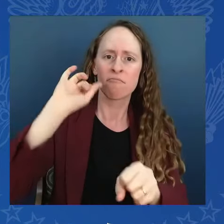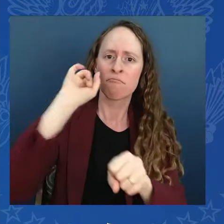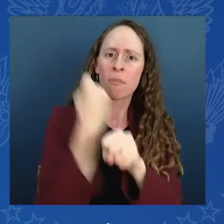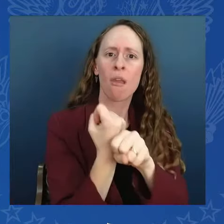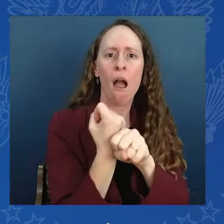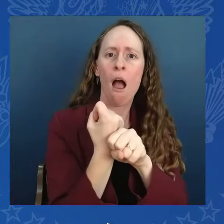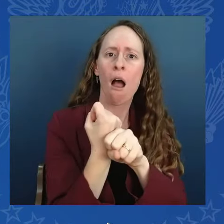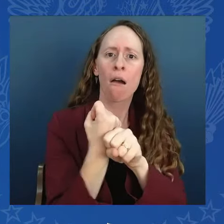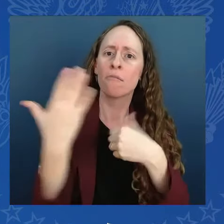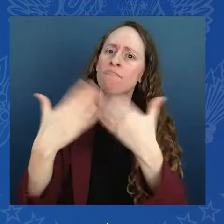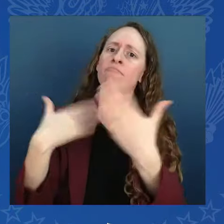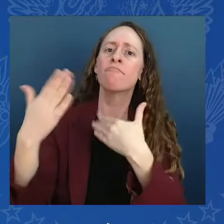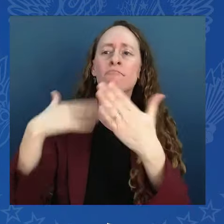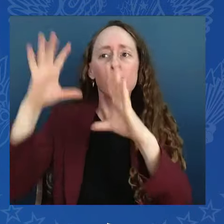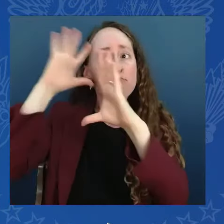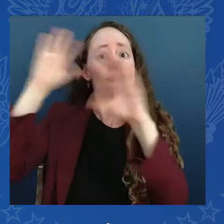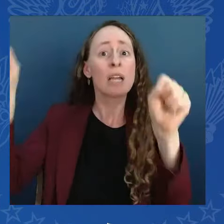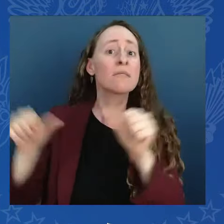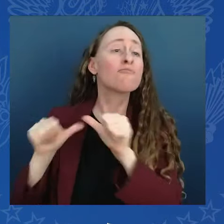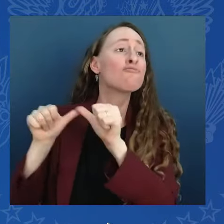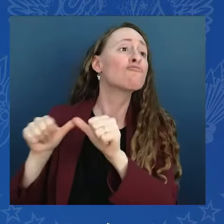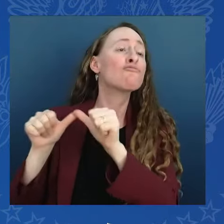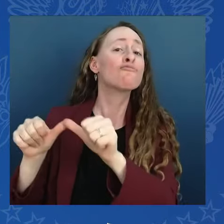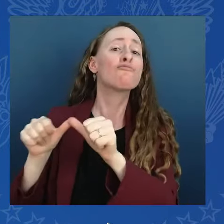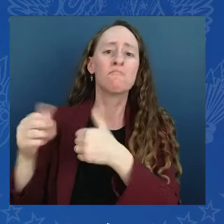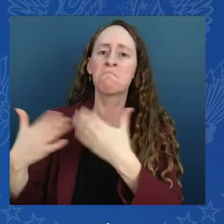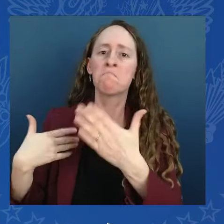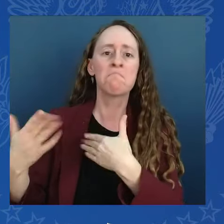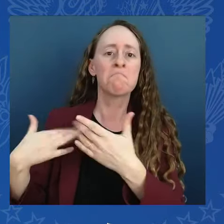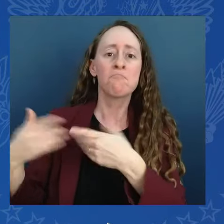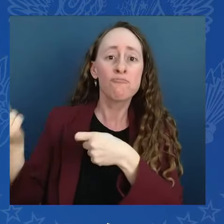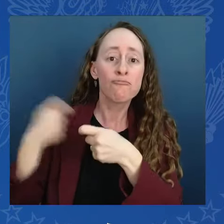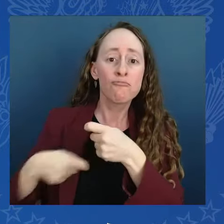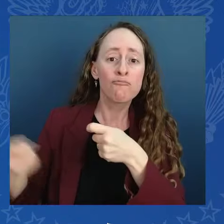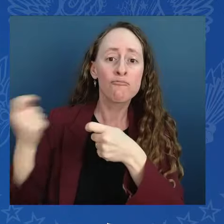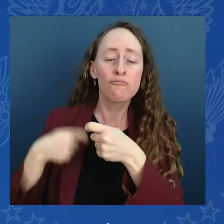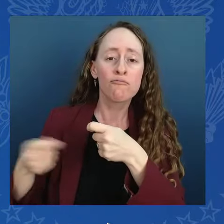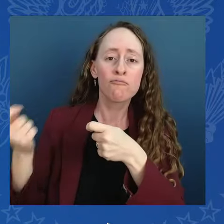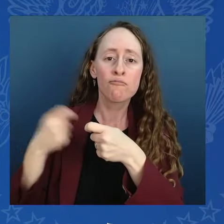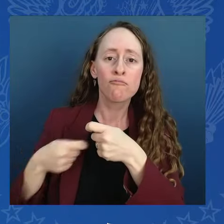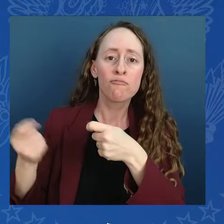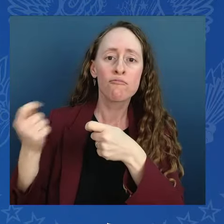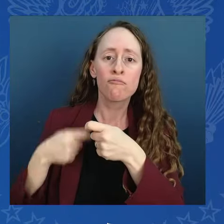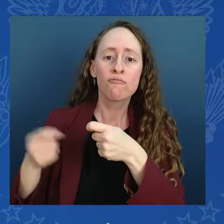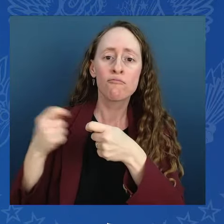where the city of Milwaukee will now replace all of their lead pipe service lines within 10 years,